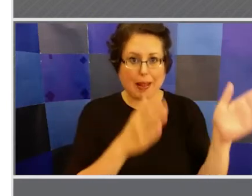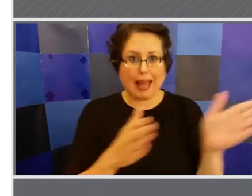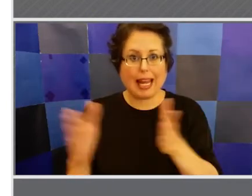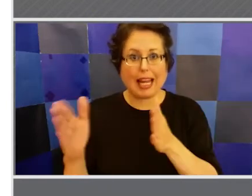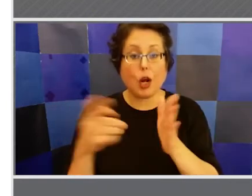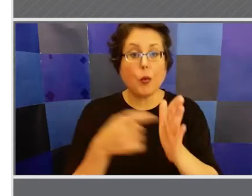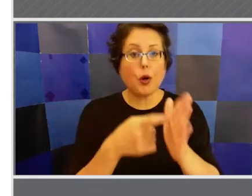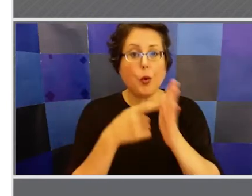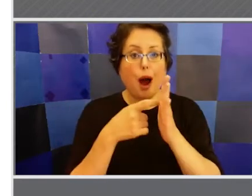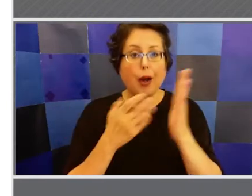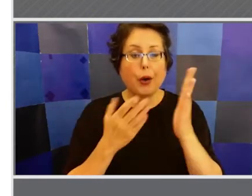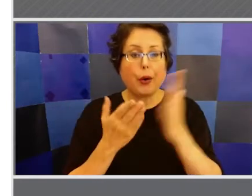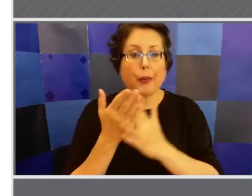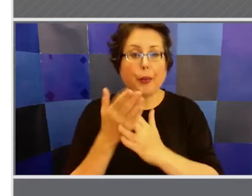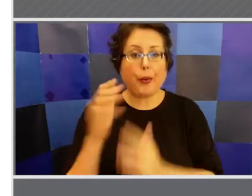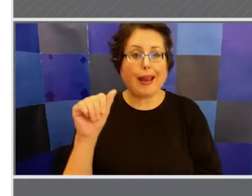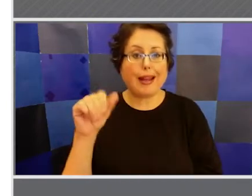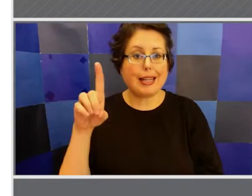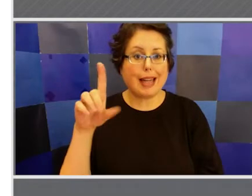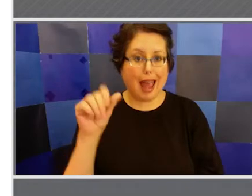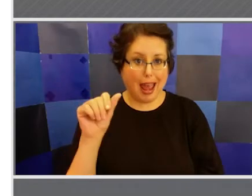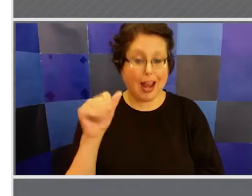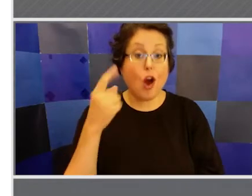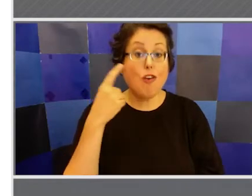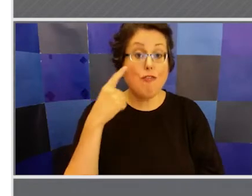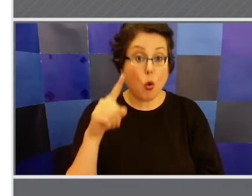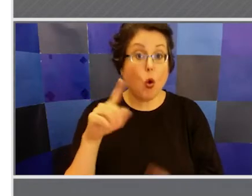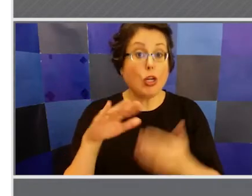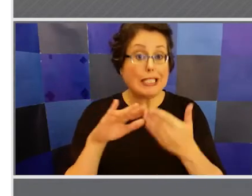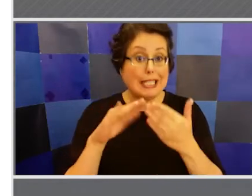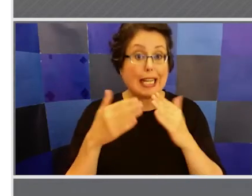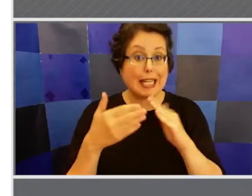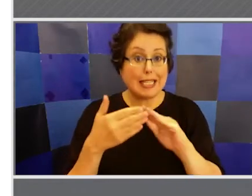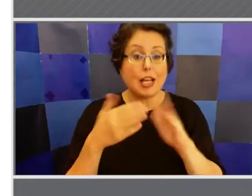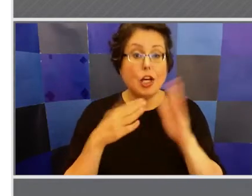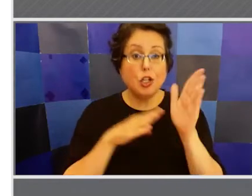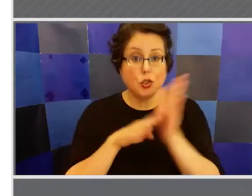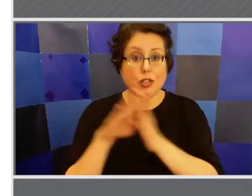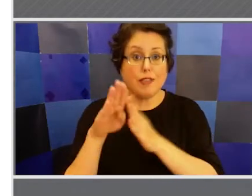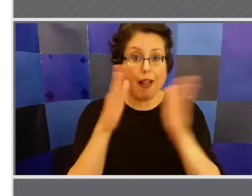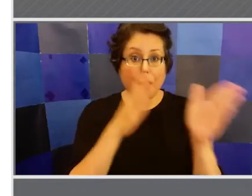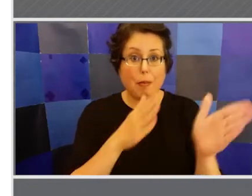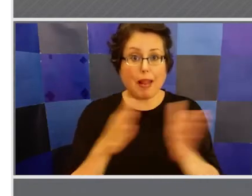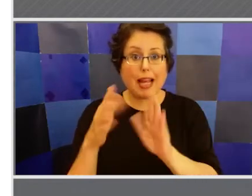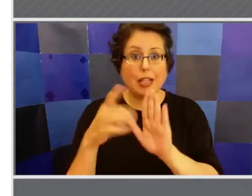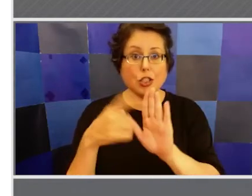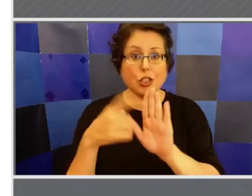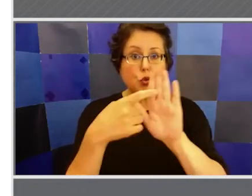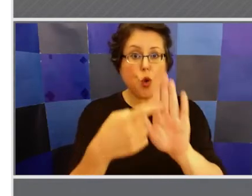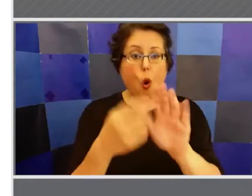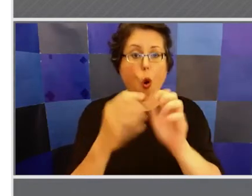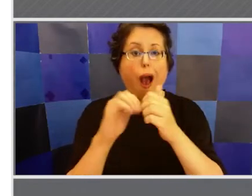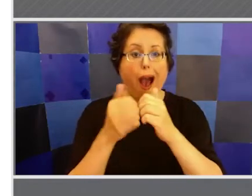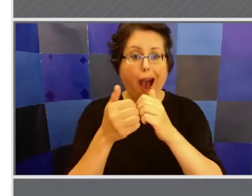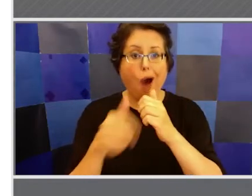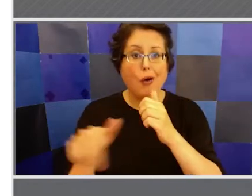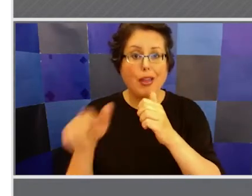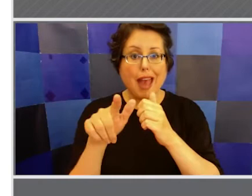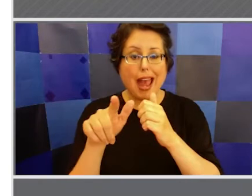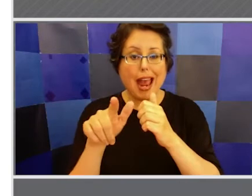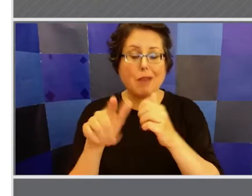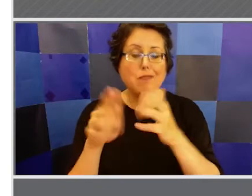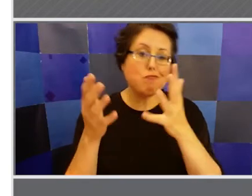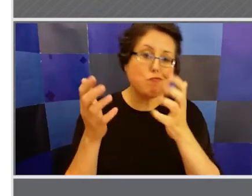the ADA for cities to develop plans to show how they are looking to become compliant with